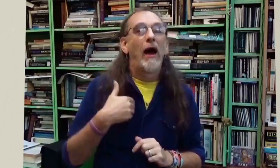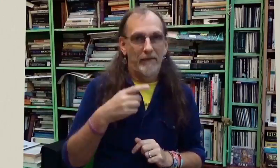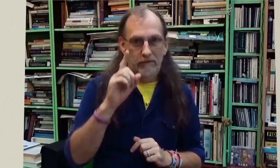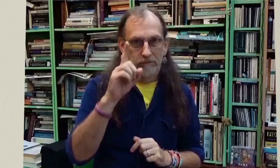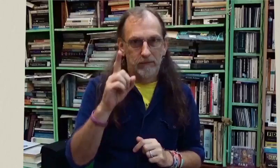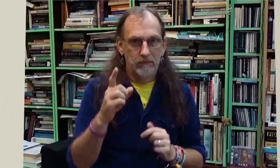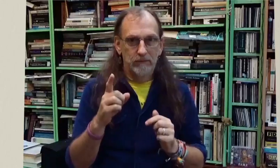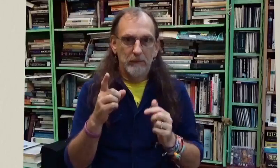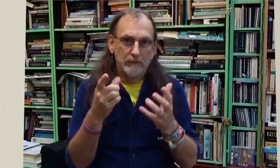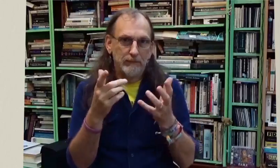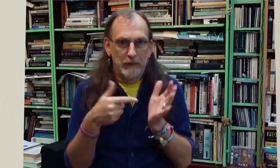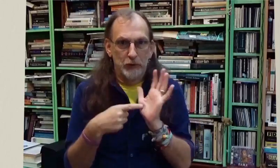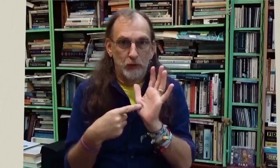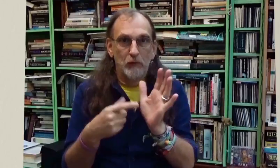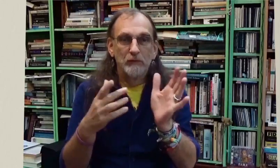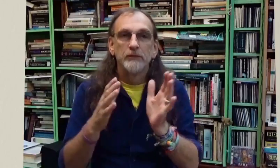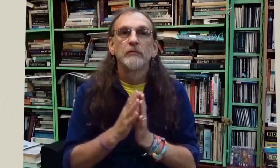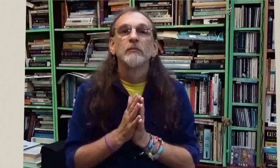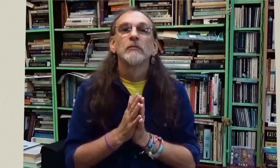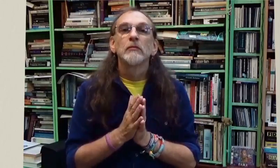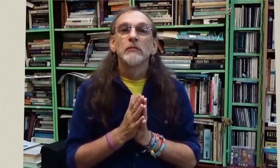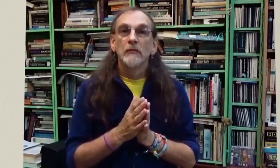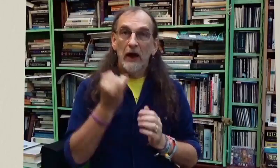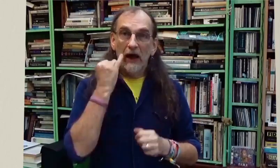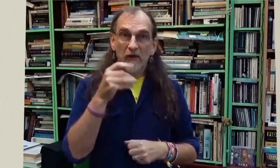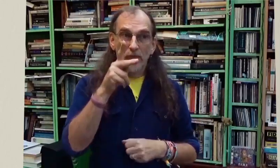what’s really happening for us. Think of it this way.